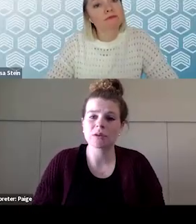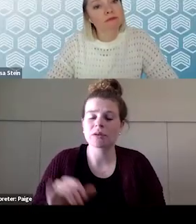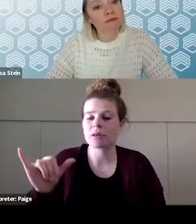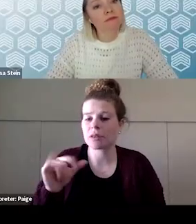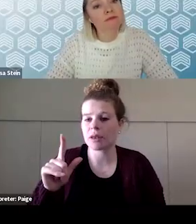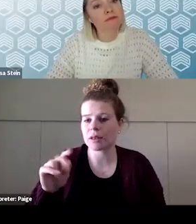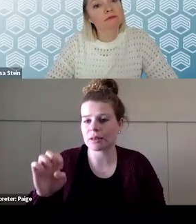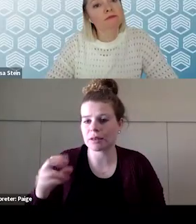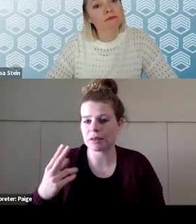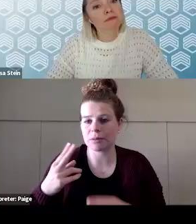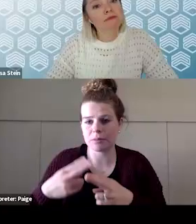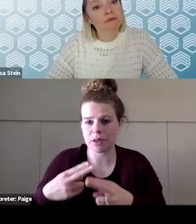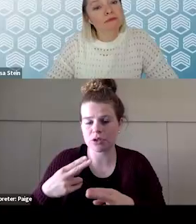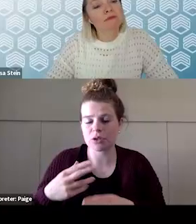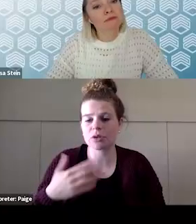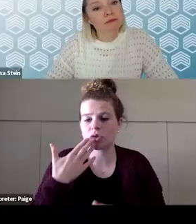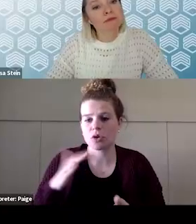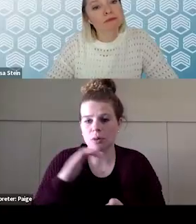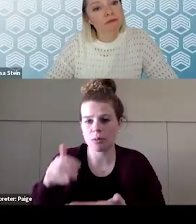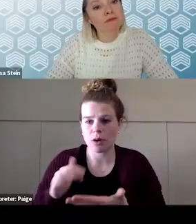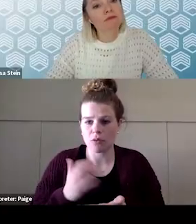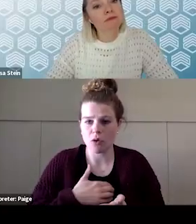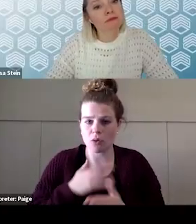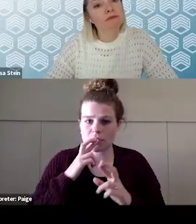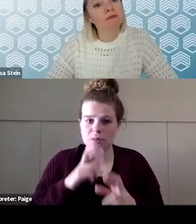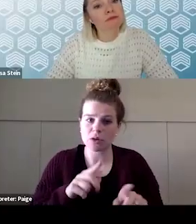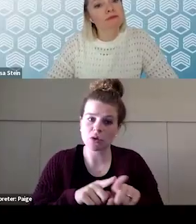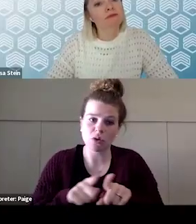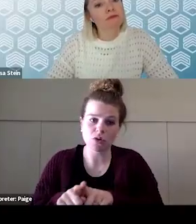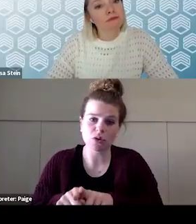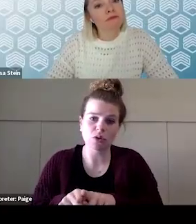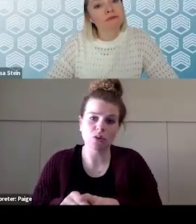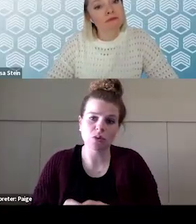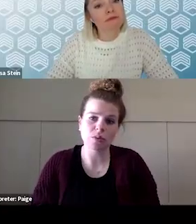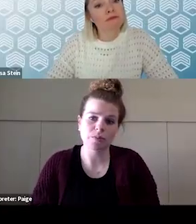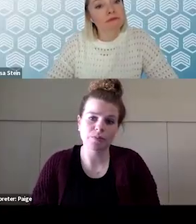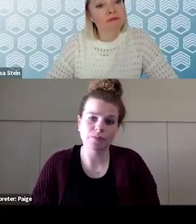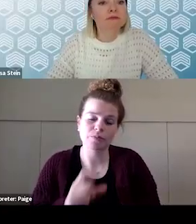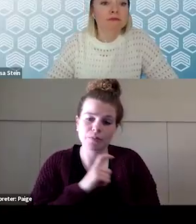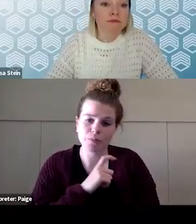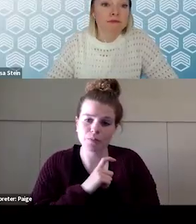a good portion of our responses are also from law enforcement requesting us